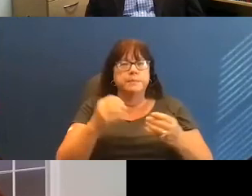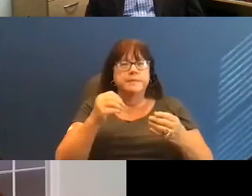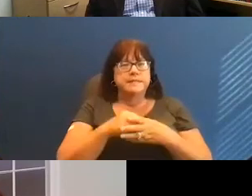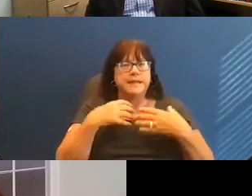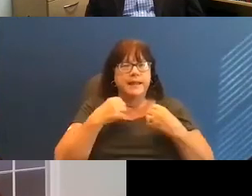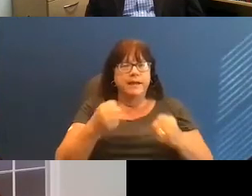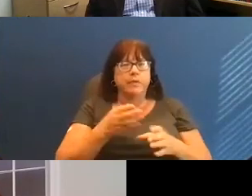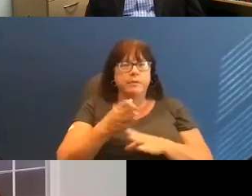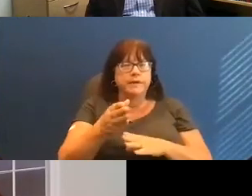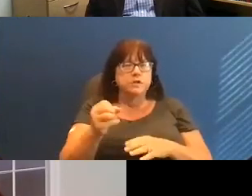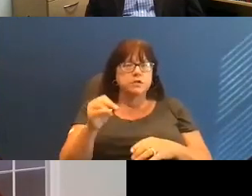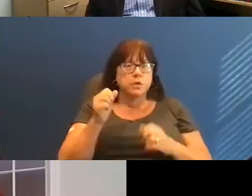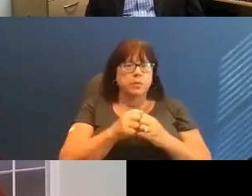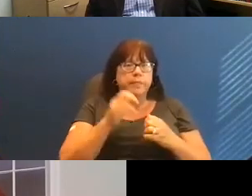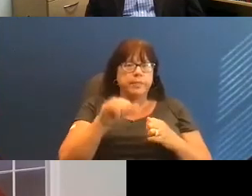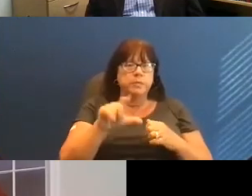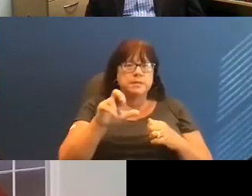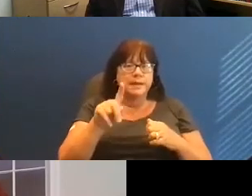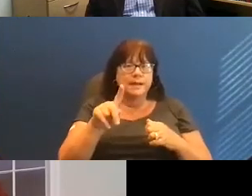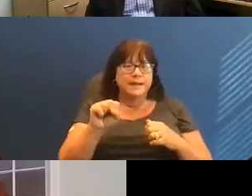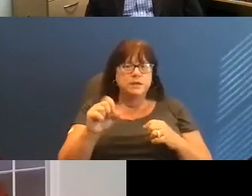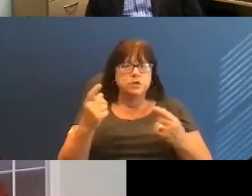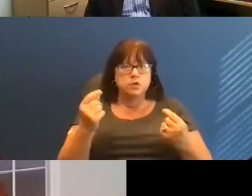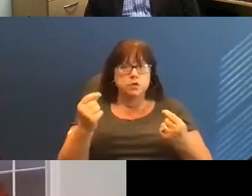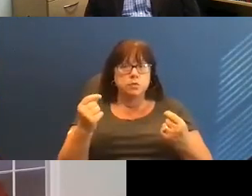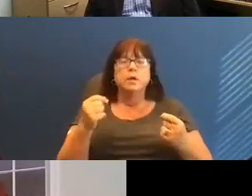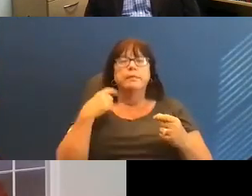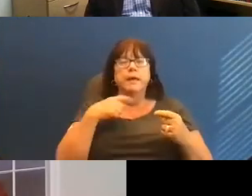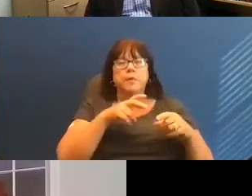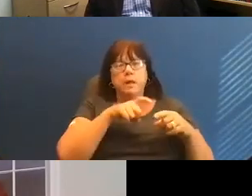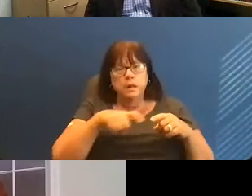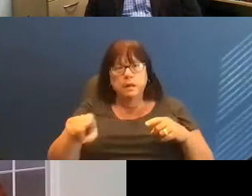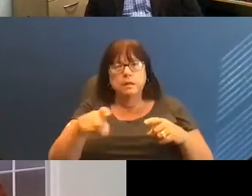so what these links do is they will take you to the OER commons which is one of the repositories